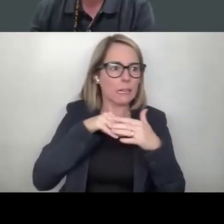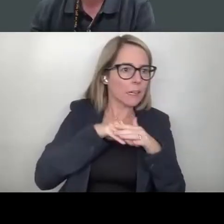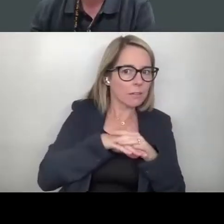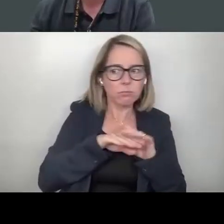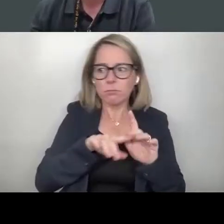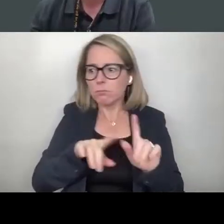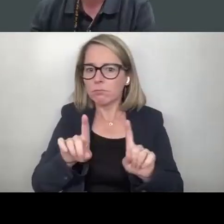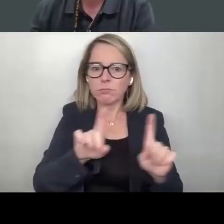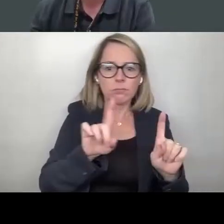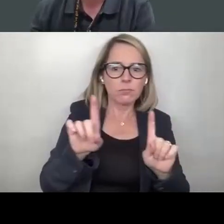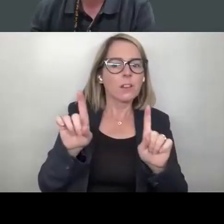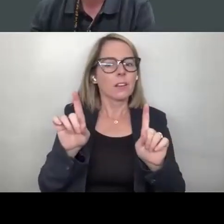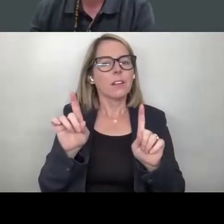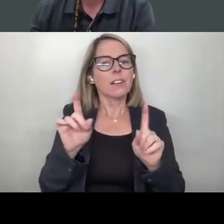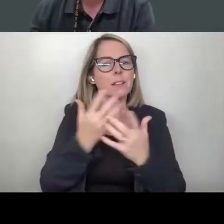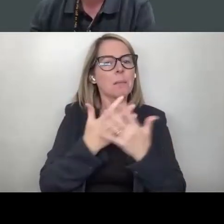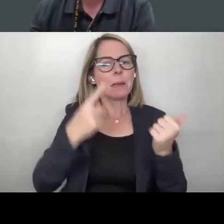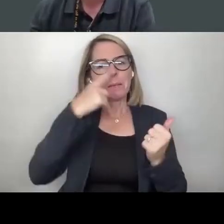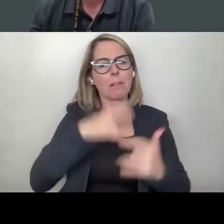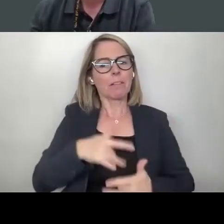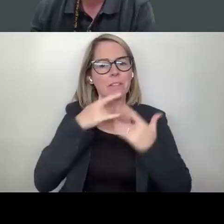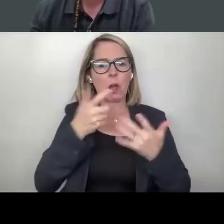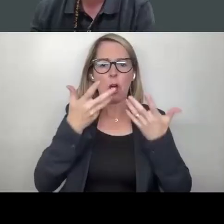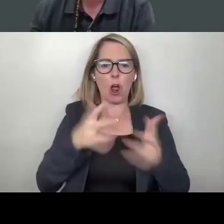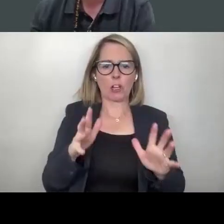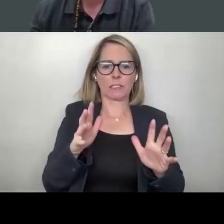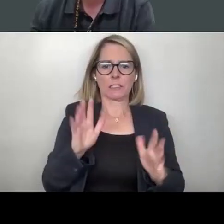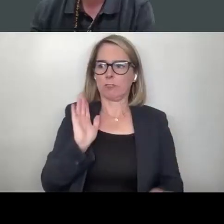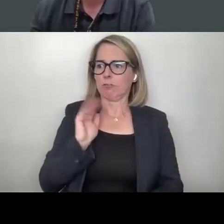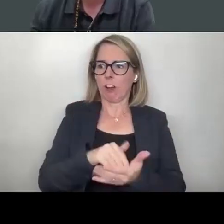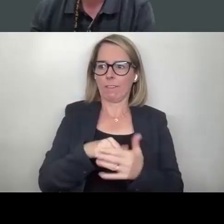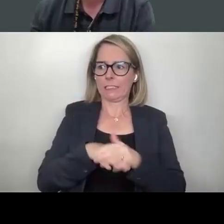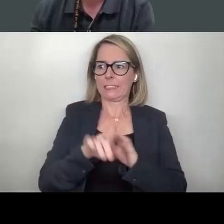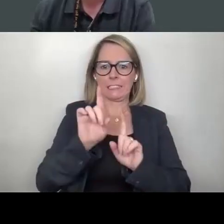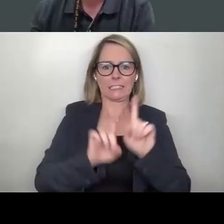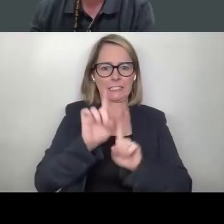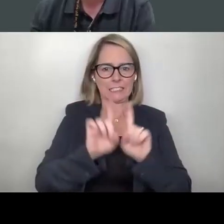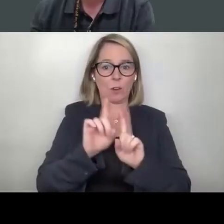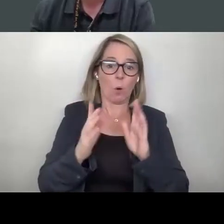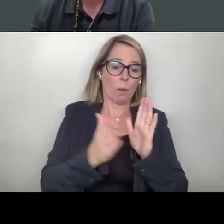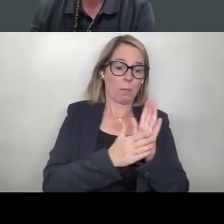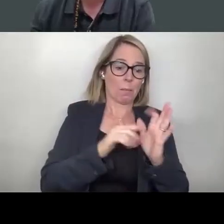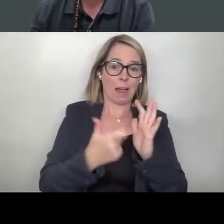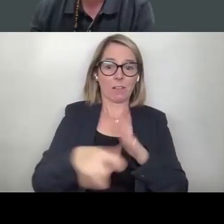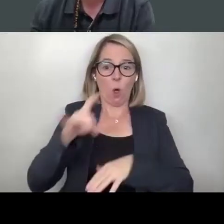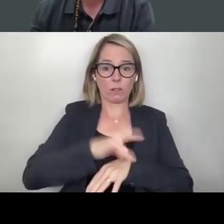if people do feel lost coming into the city or coming into the Mater, this video will actually